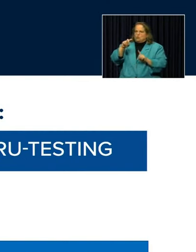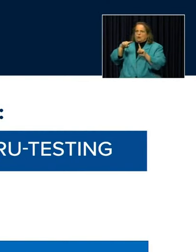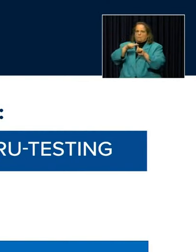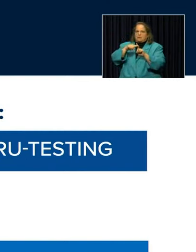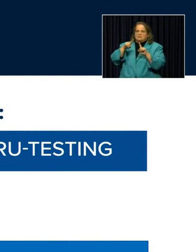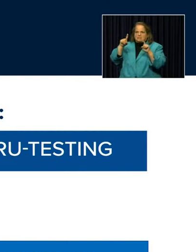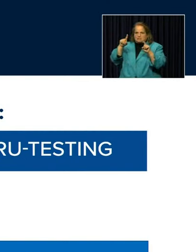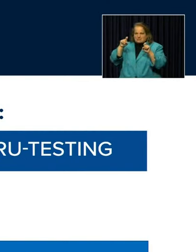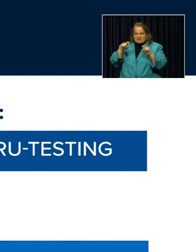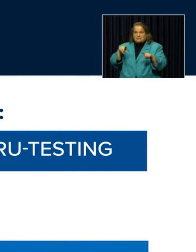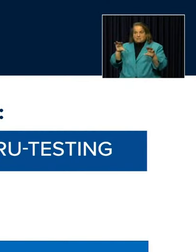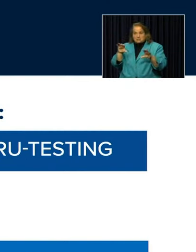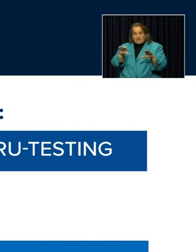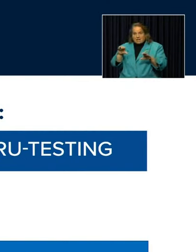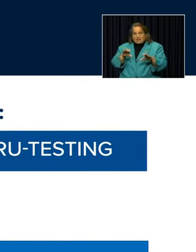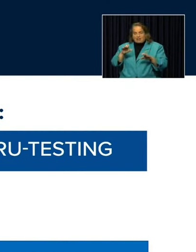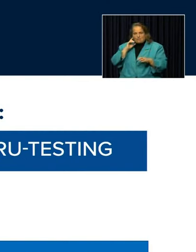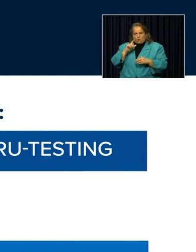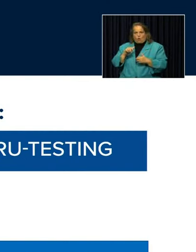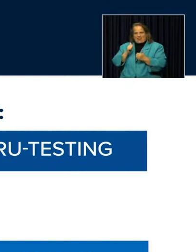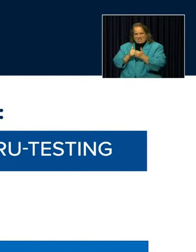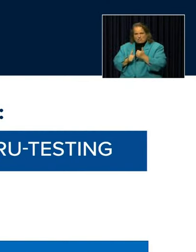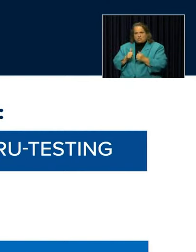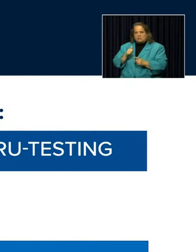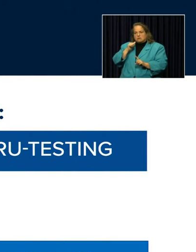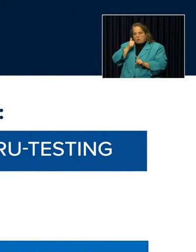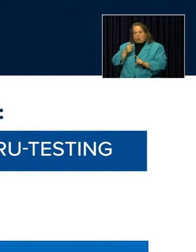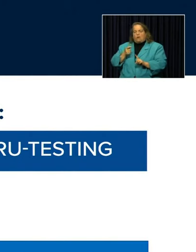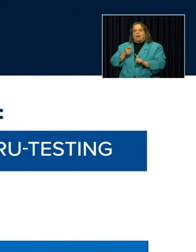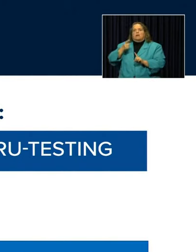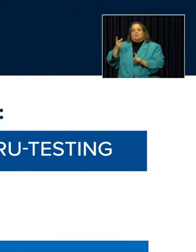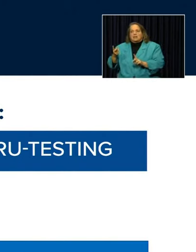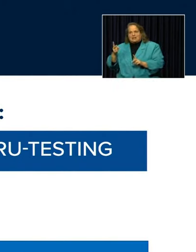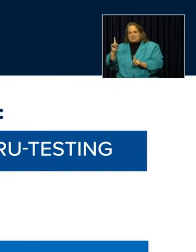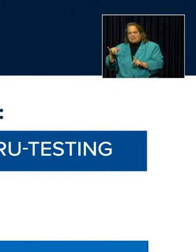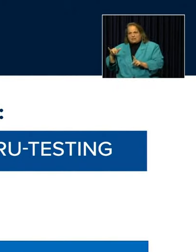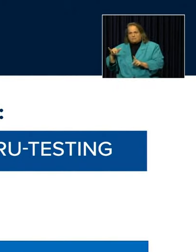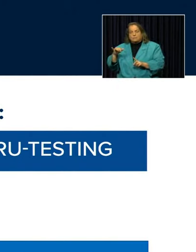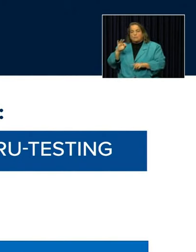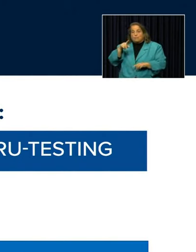PRIORITY 3. ALL THREE PRIORITIES REQUIRE YOU TO HAVE SYMPTOMS, AND THE